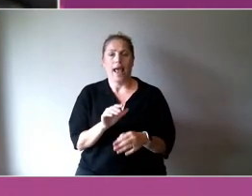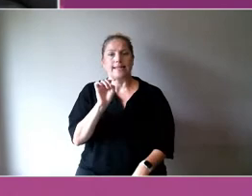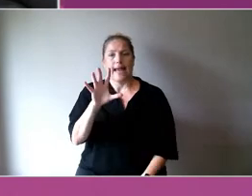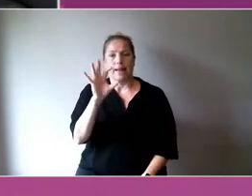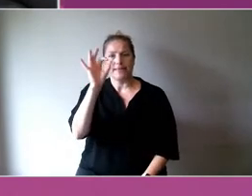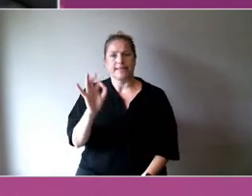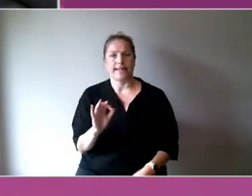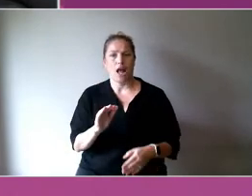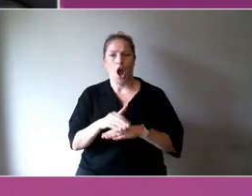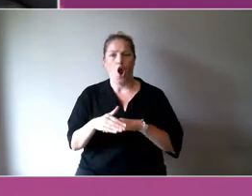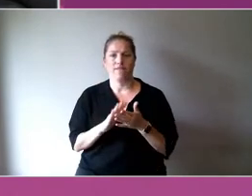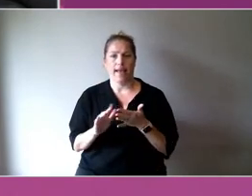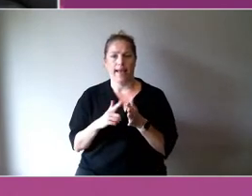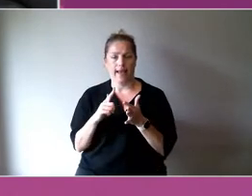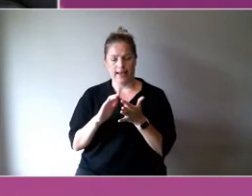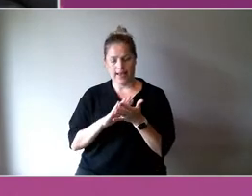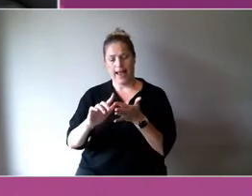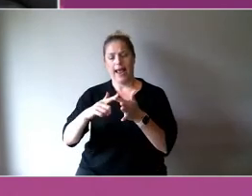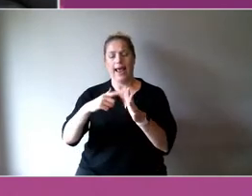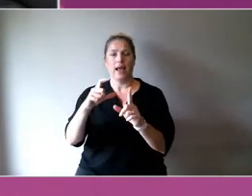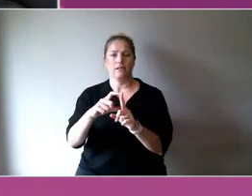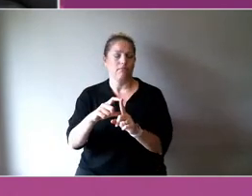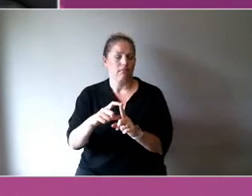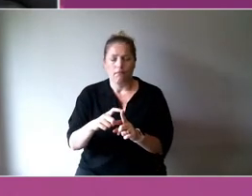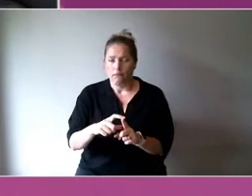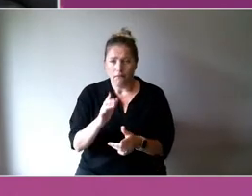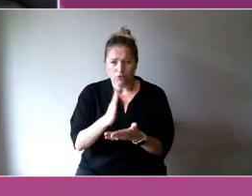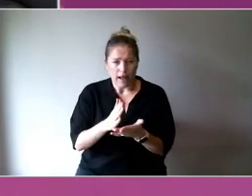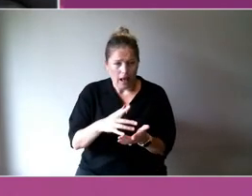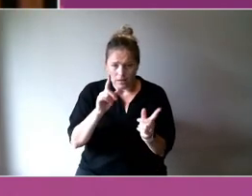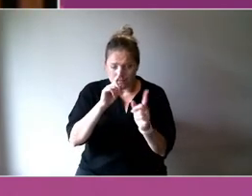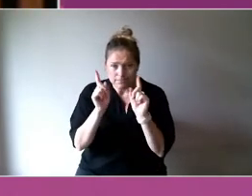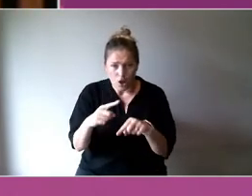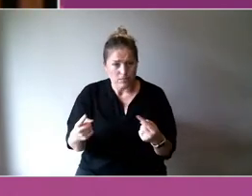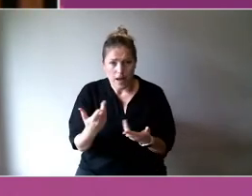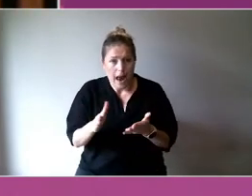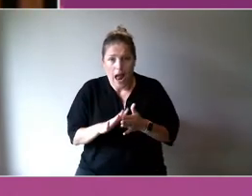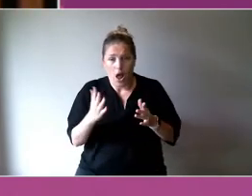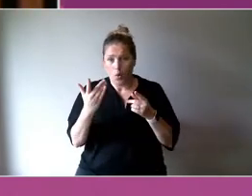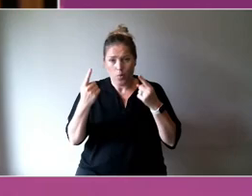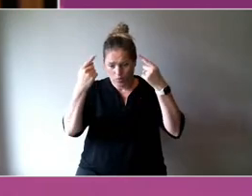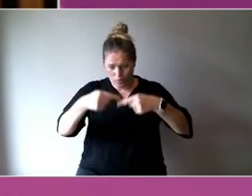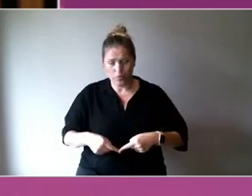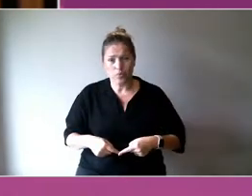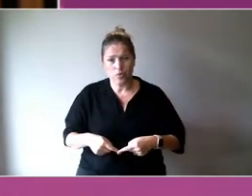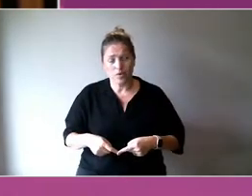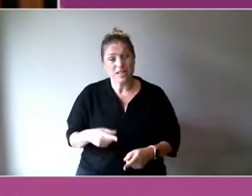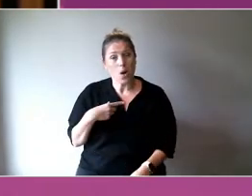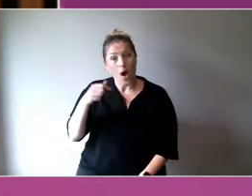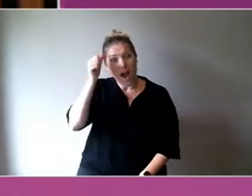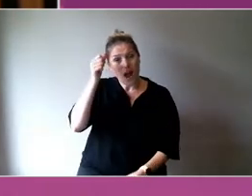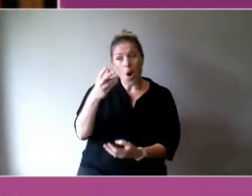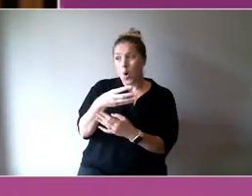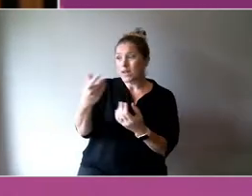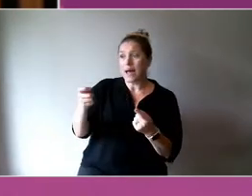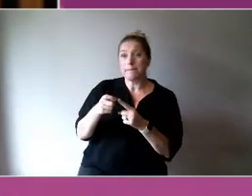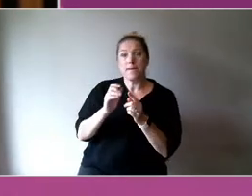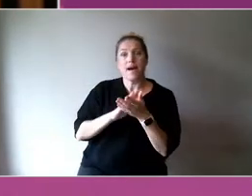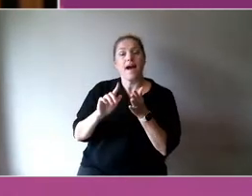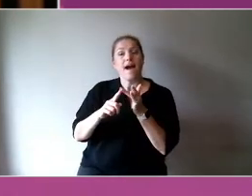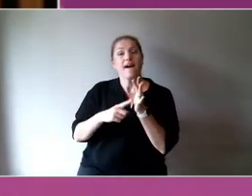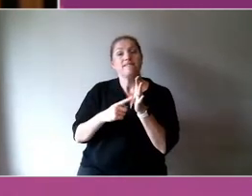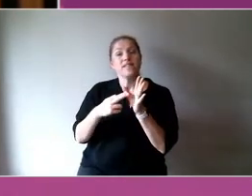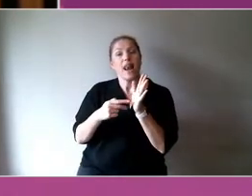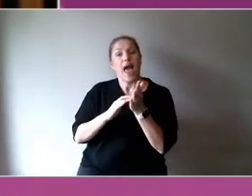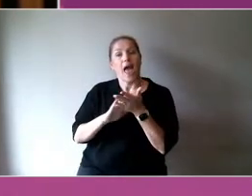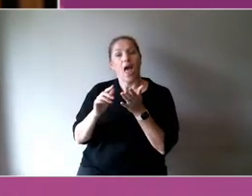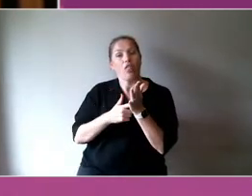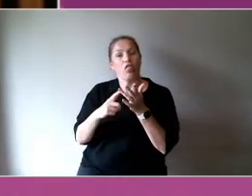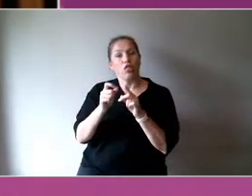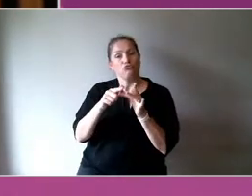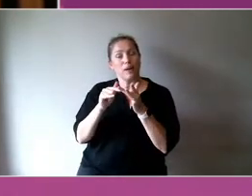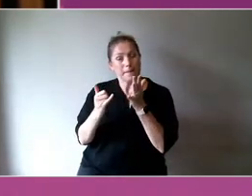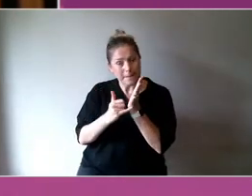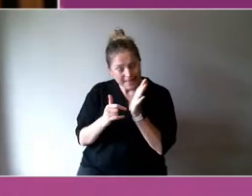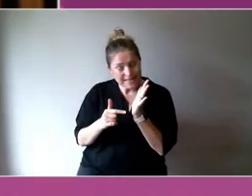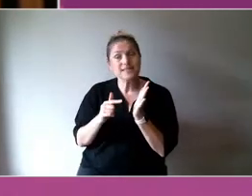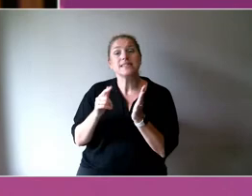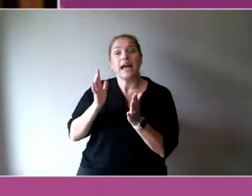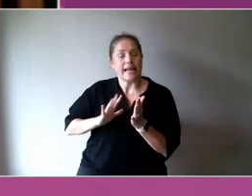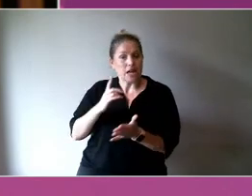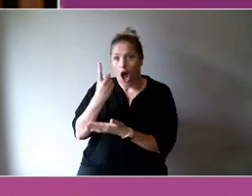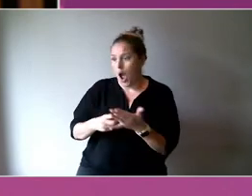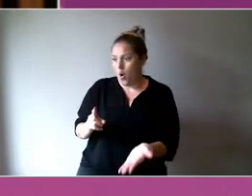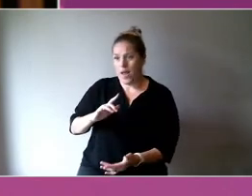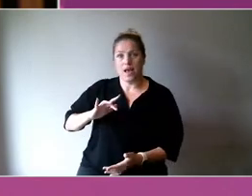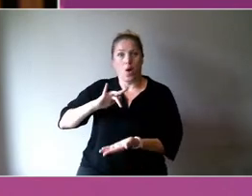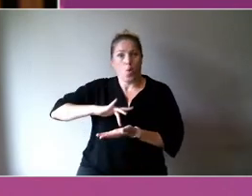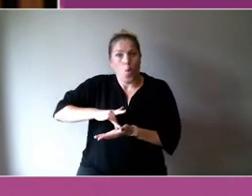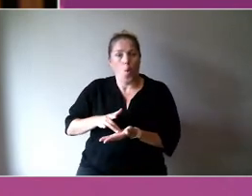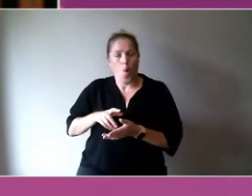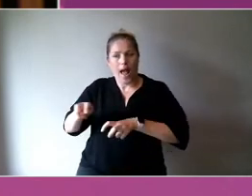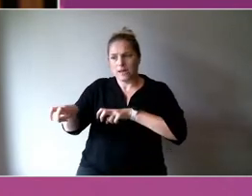So a lot of philanthropists and trusts are moving to funding core activity.